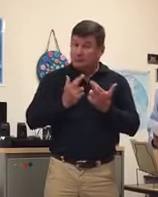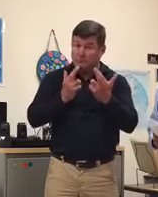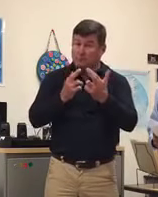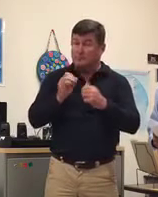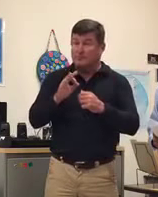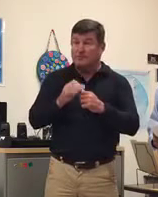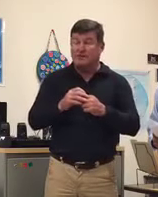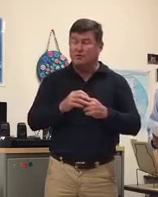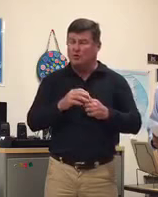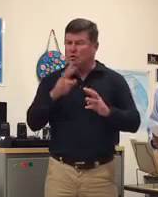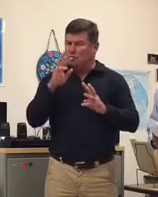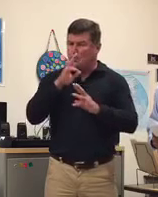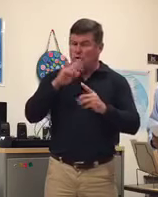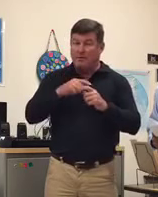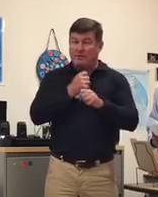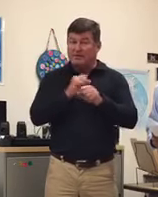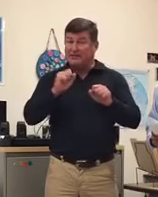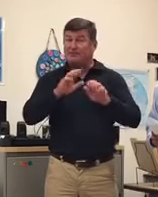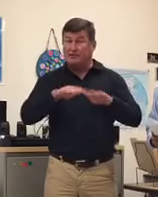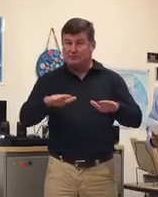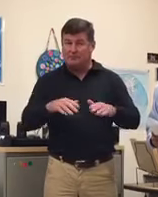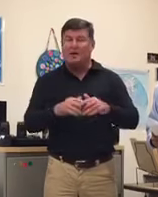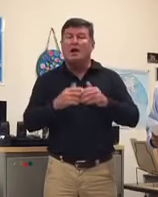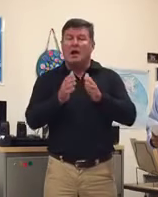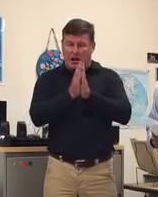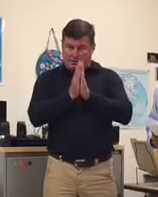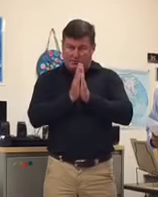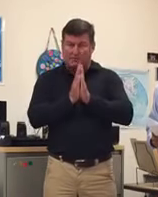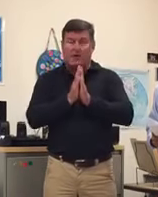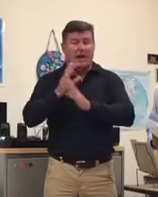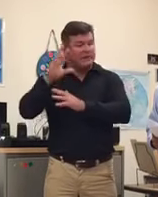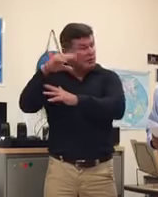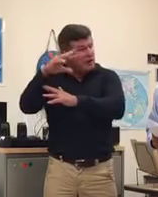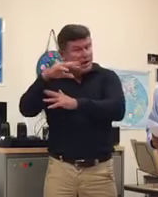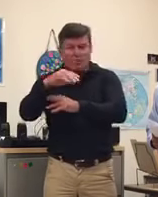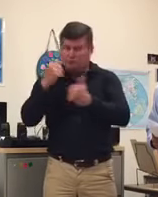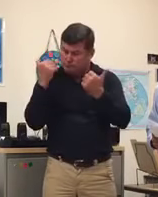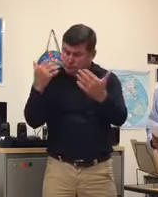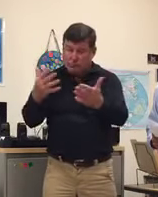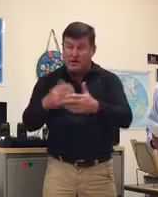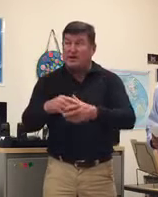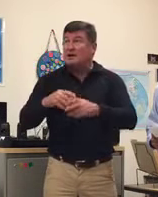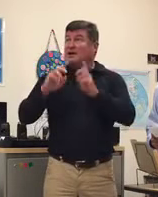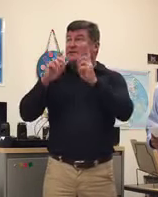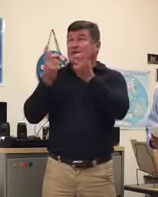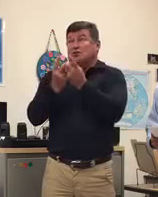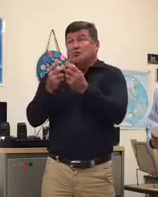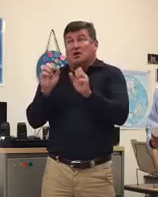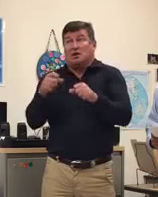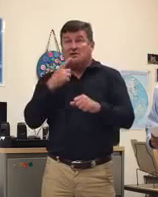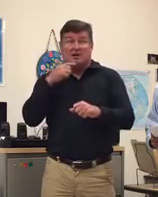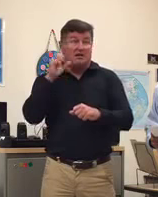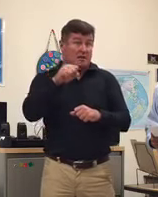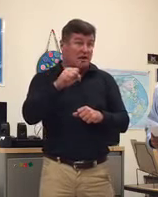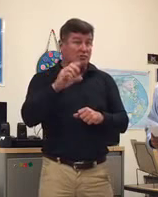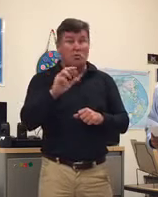And at the very worst, we would always recommend that if you have a concern about the safety of your child, ask for the camera and the district can always